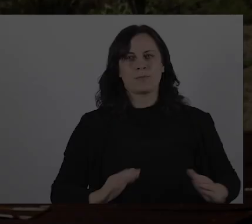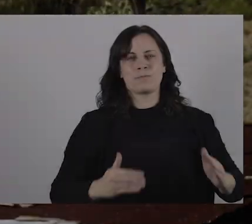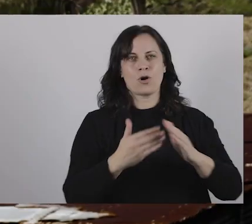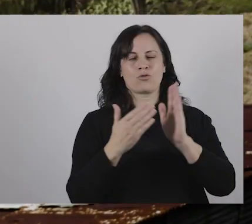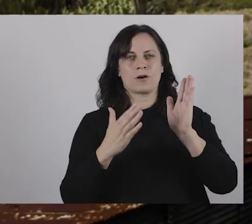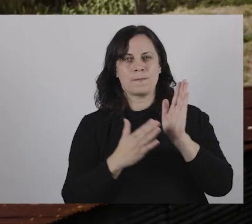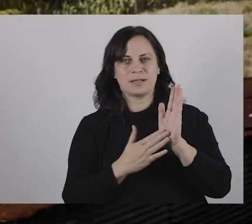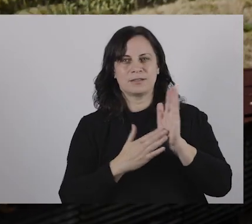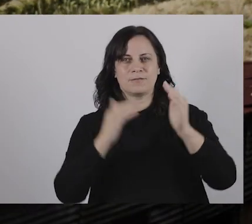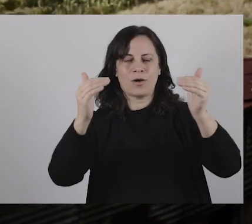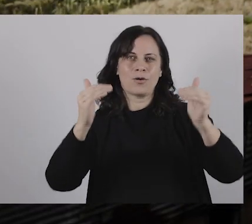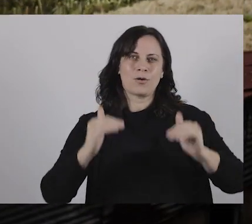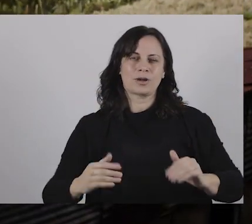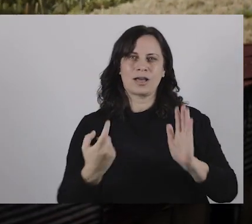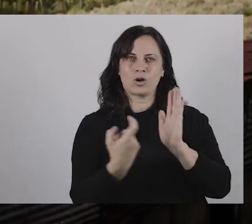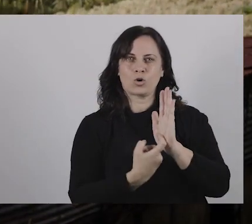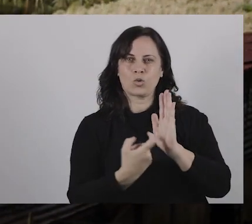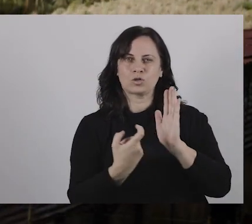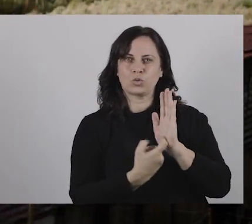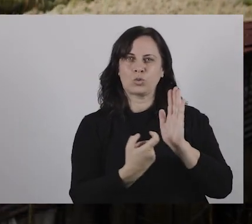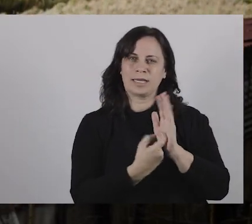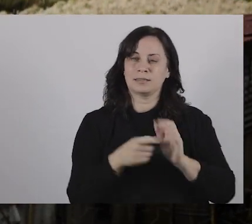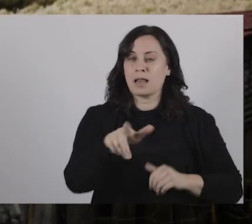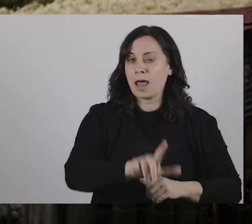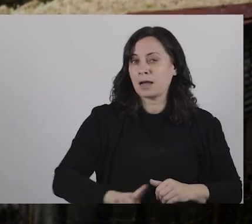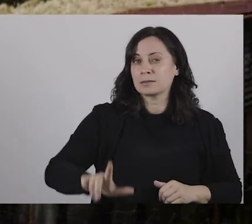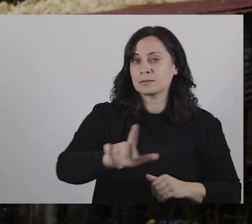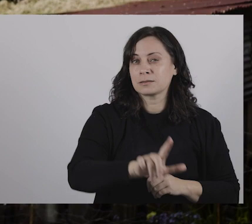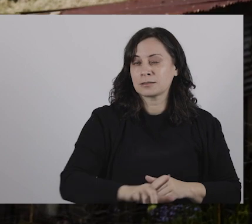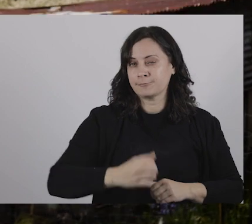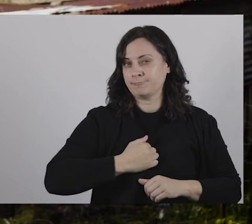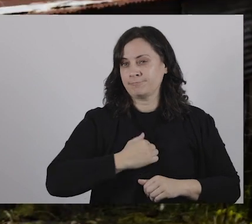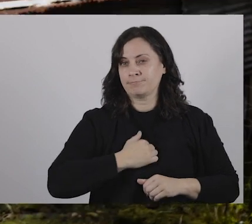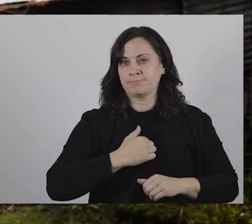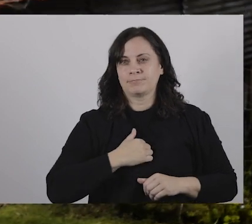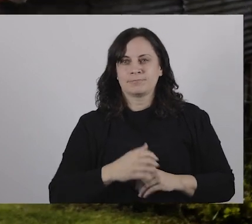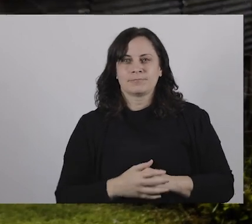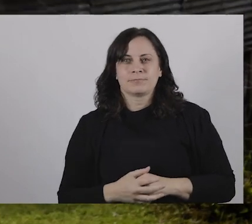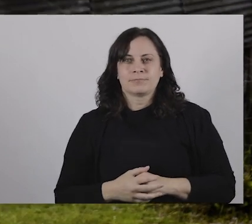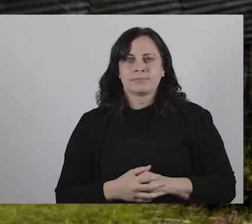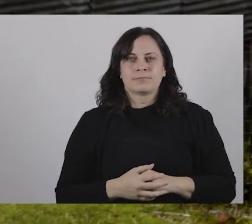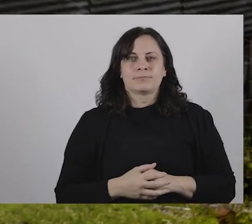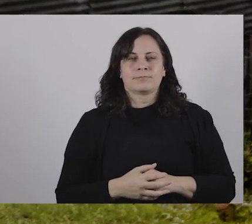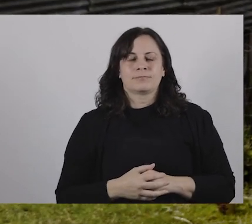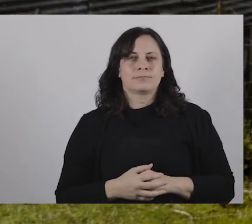Ko Matawhaura te maunga. Ko Rotoiti kite ā Ihenga te roto. Ko Ngāti Te Rangiunuora te hapū.